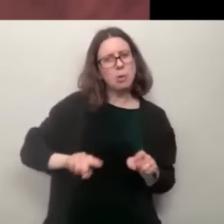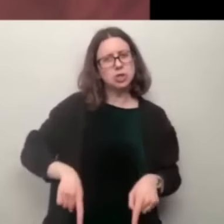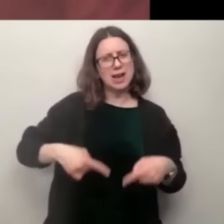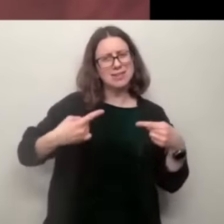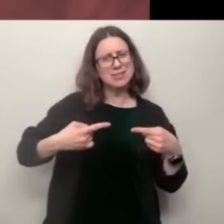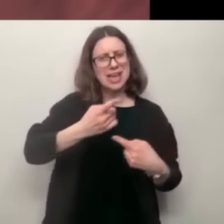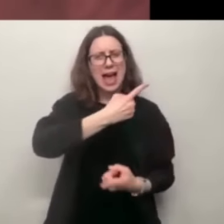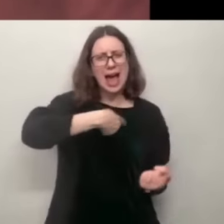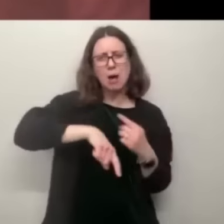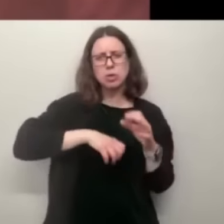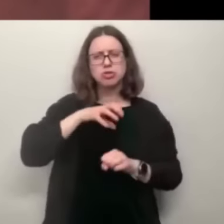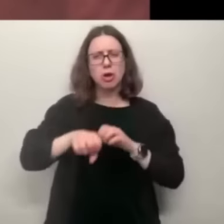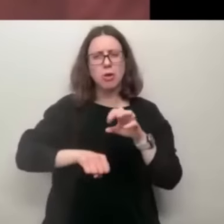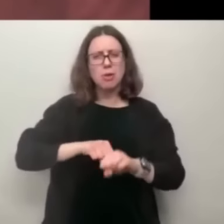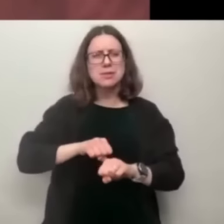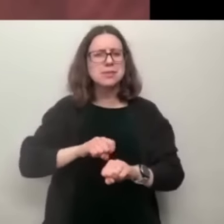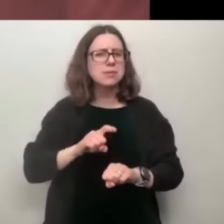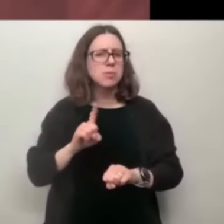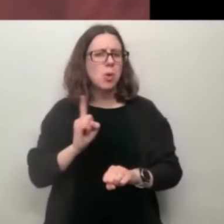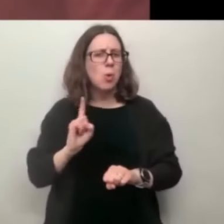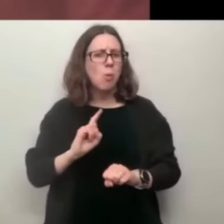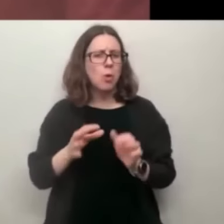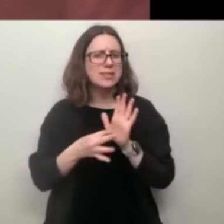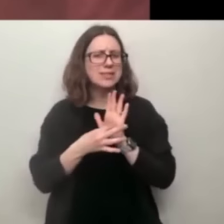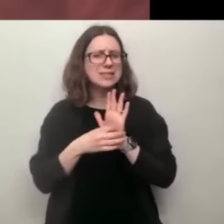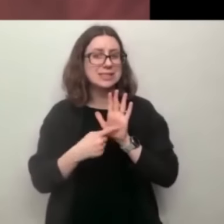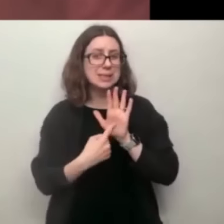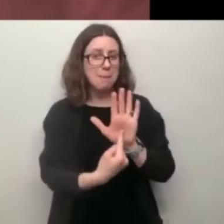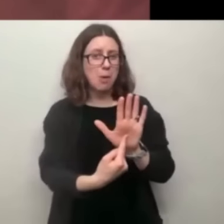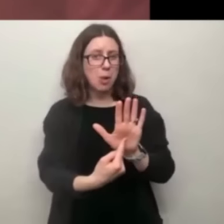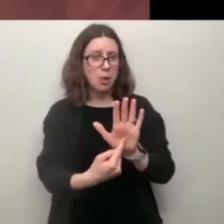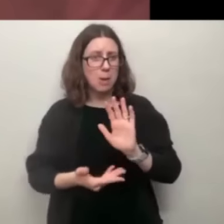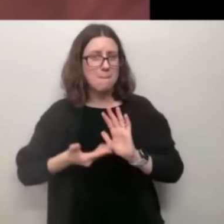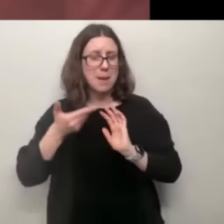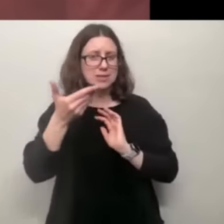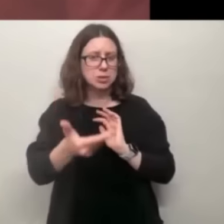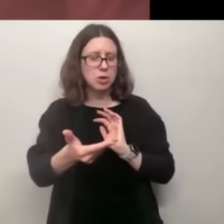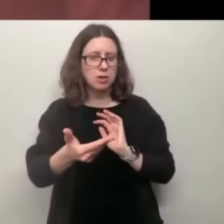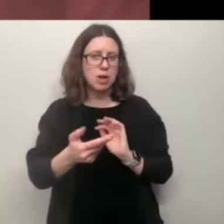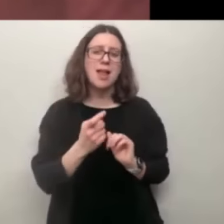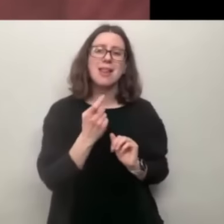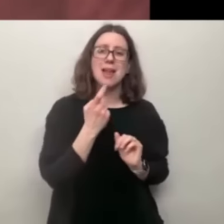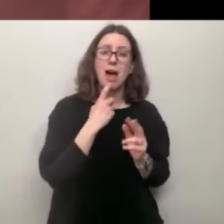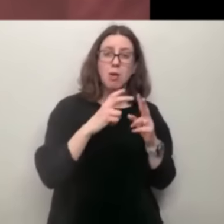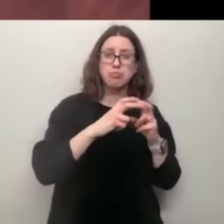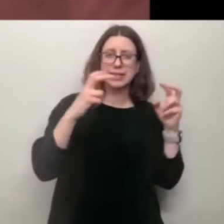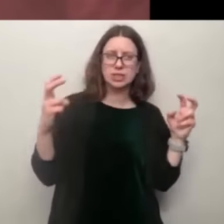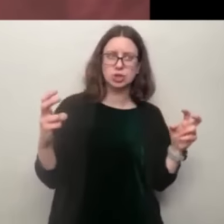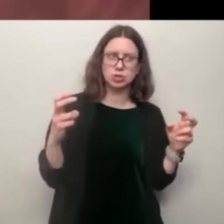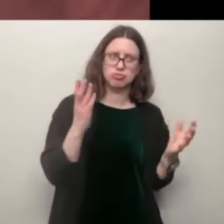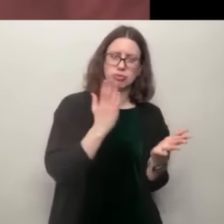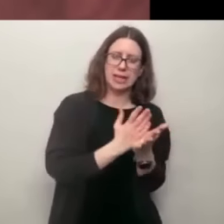The Iron Bridge sits at the heart of the industrial Revolution. Once again we find ourselves in a period